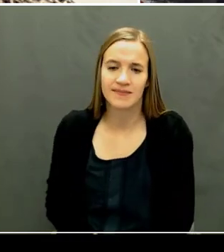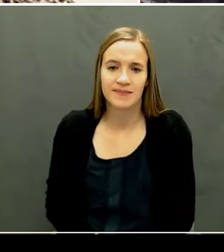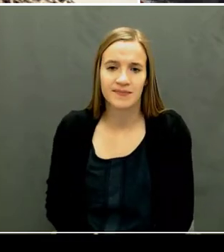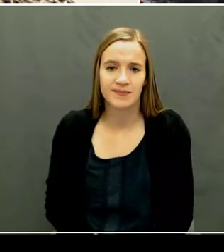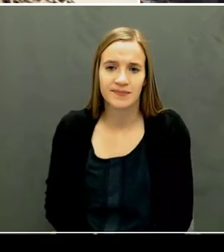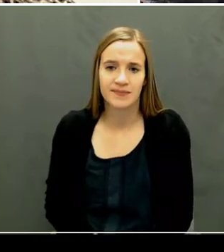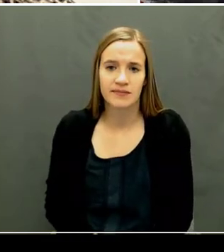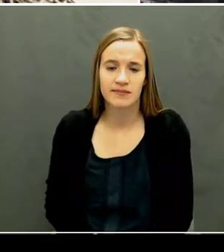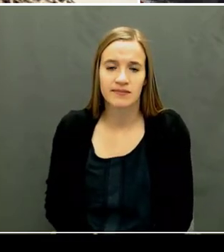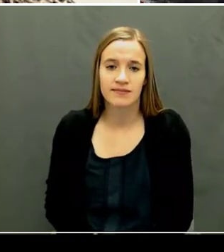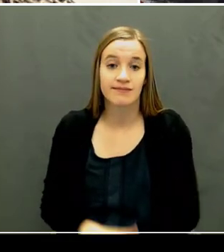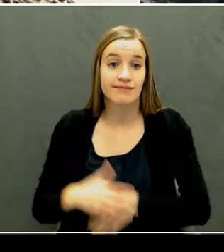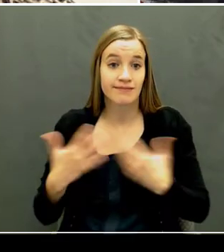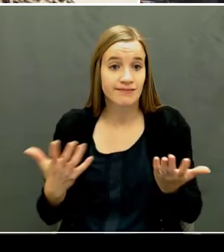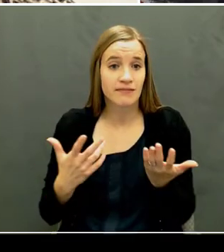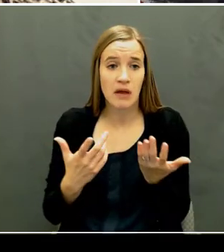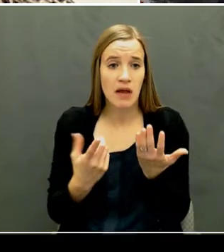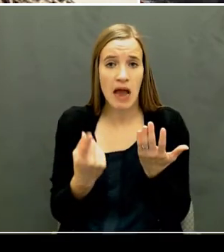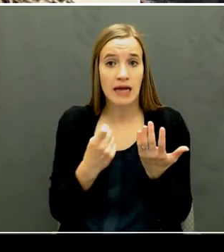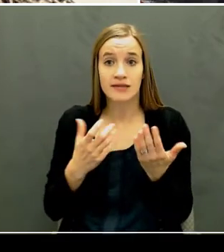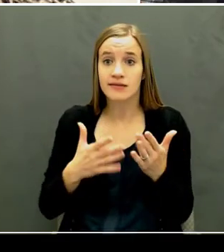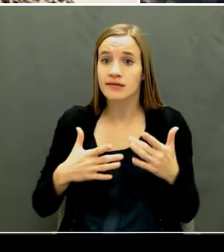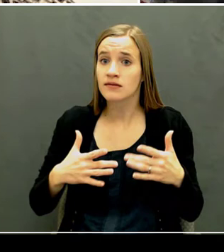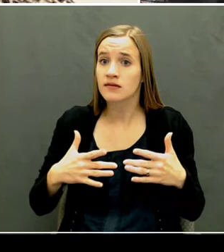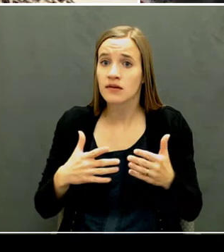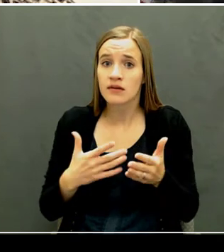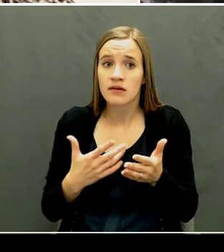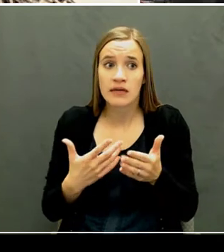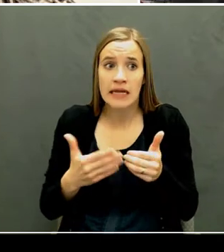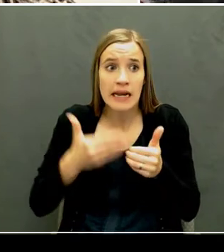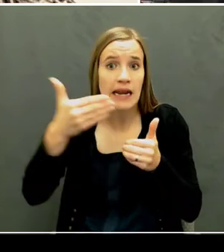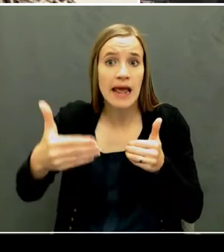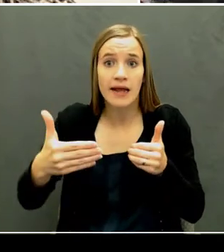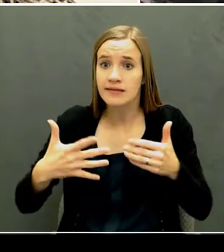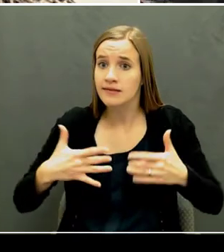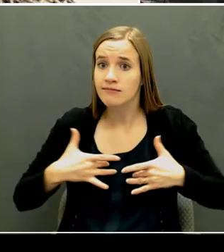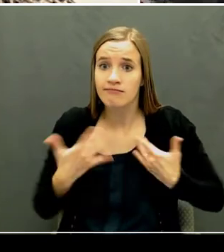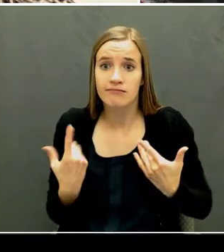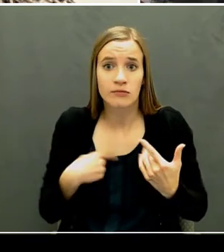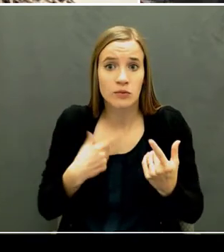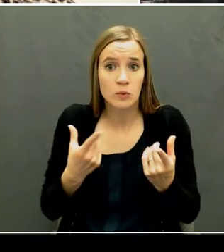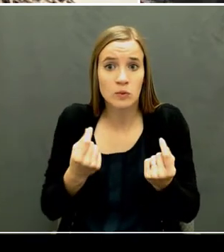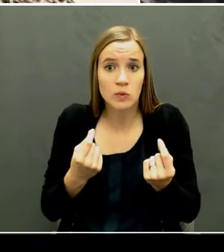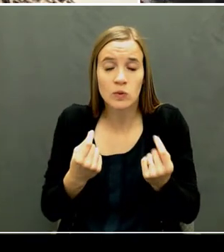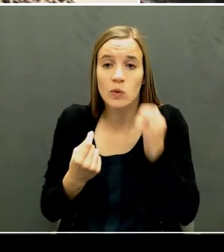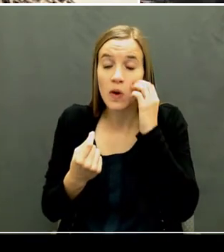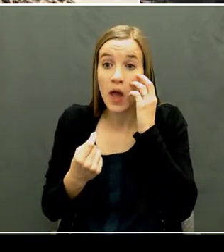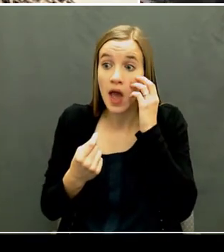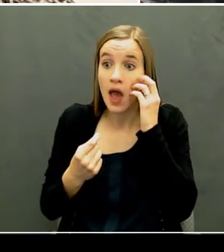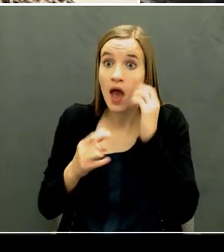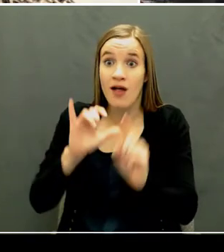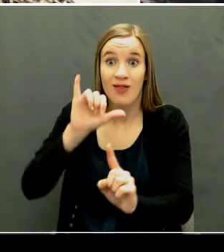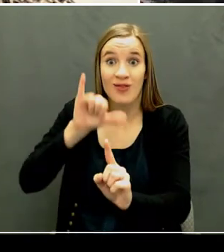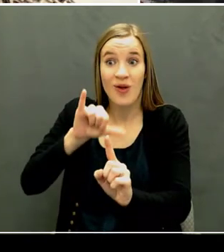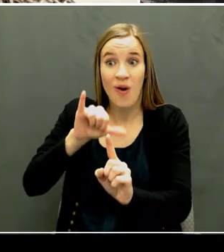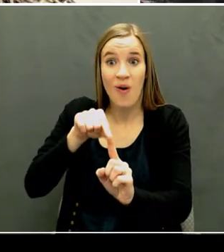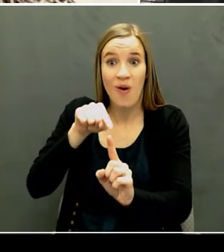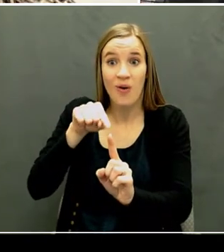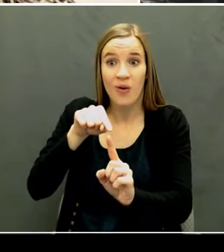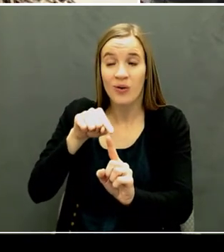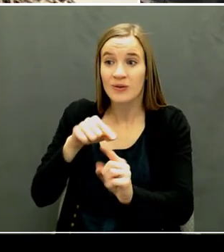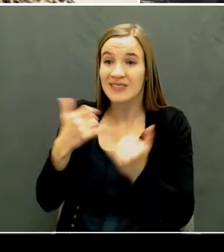lot of those conversations that have been recorded and in a lot of those op-eds that have been